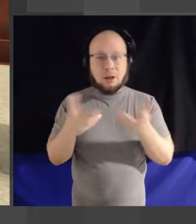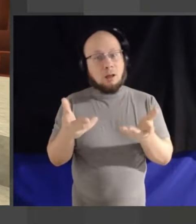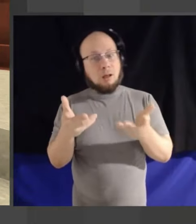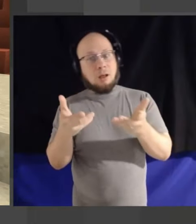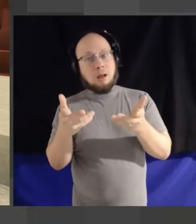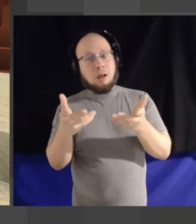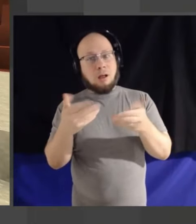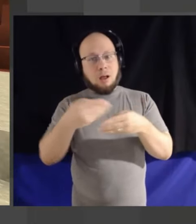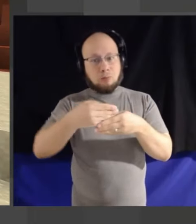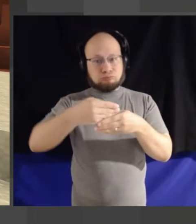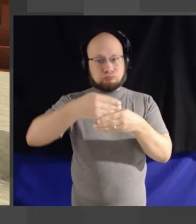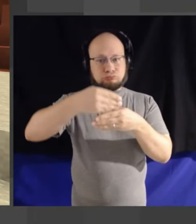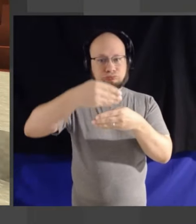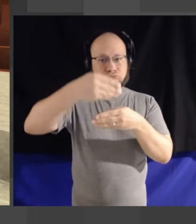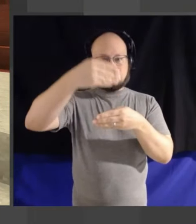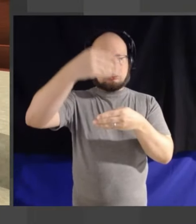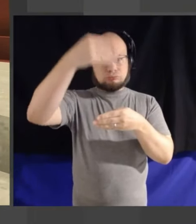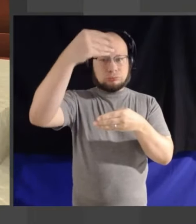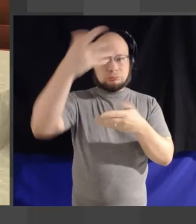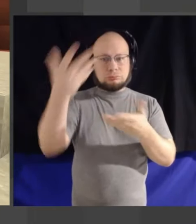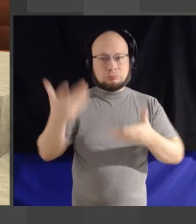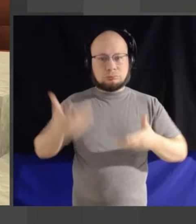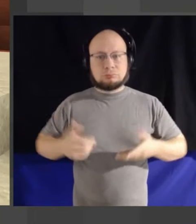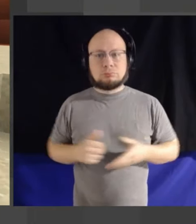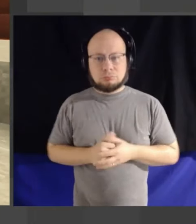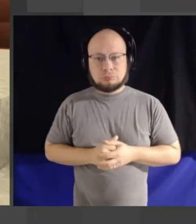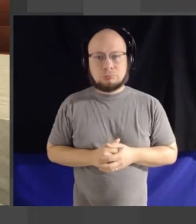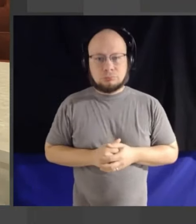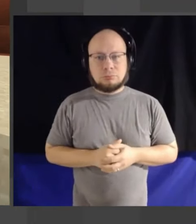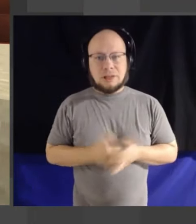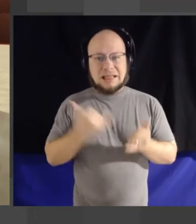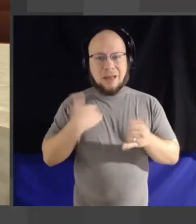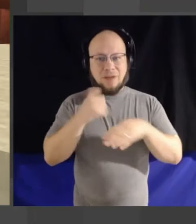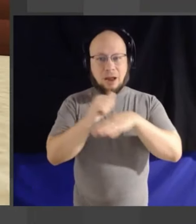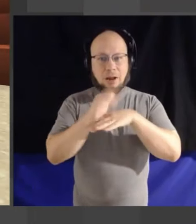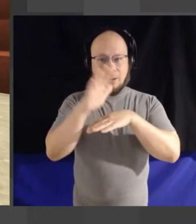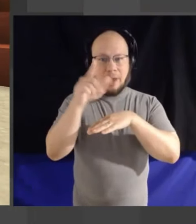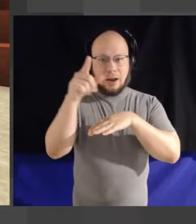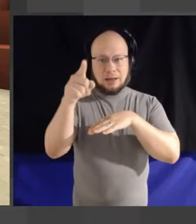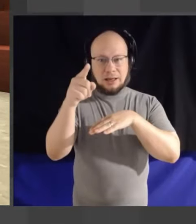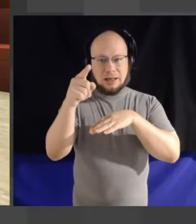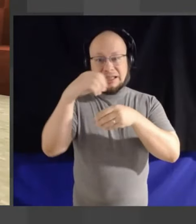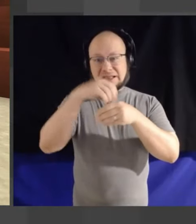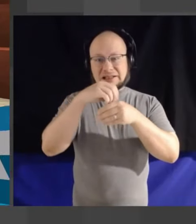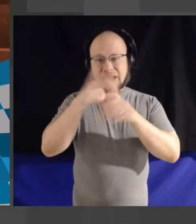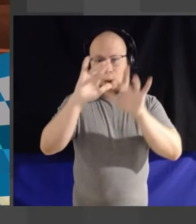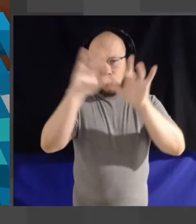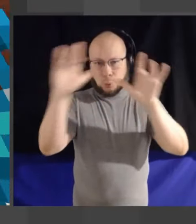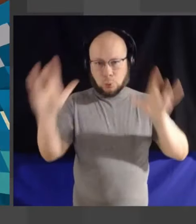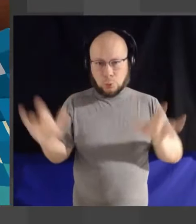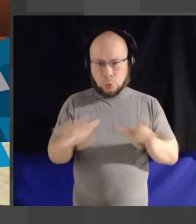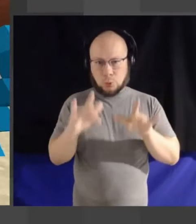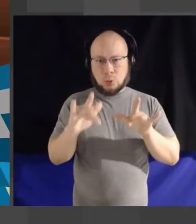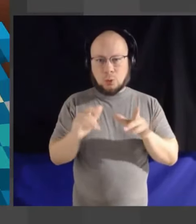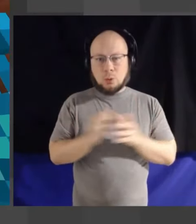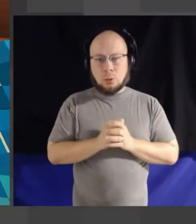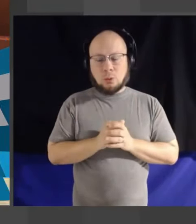GOLDEN SKULL OVER THERE AND SEE WHAT WOULD HAPPEN AND YES WE